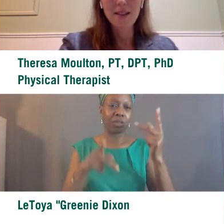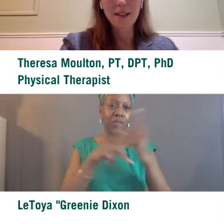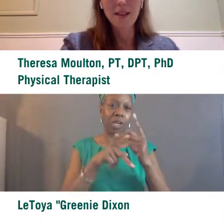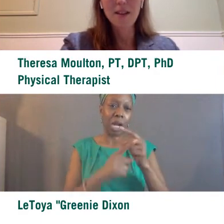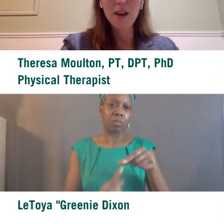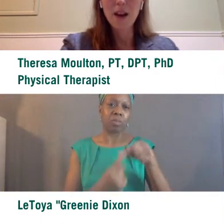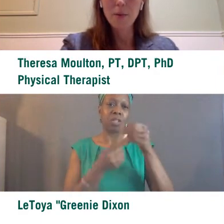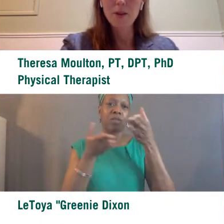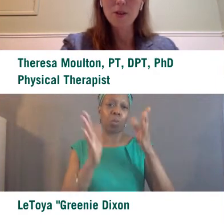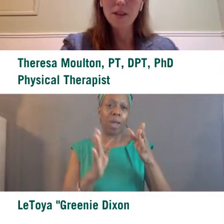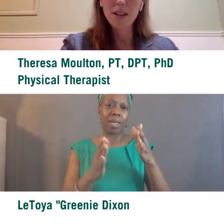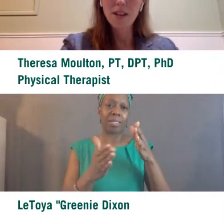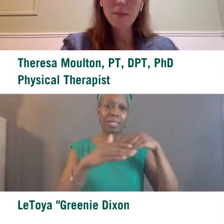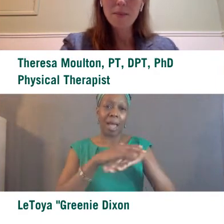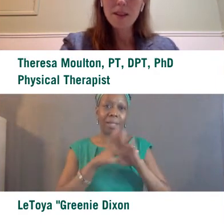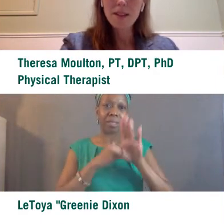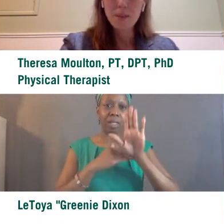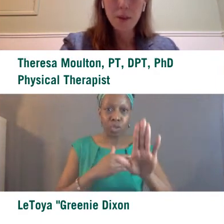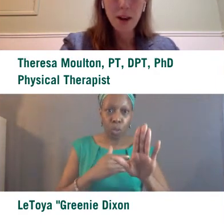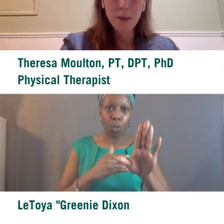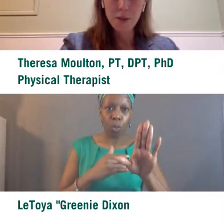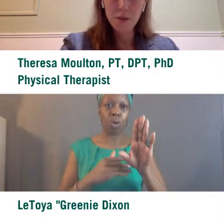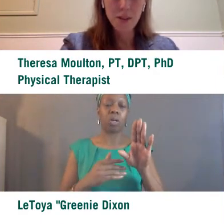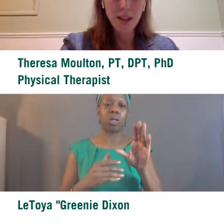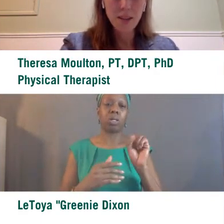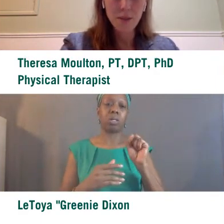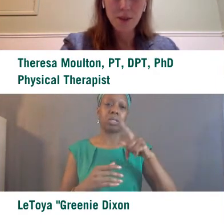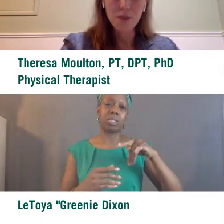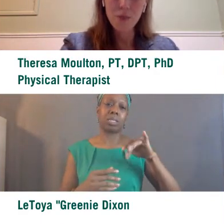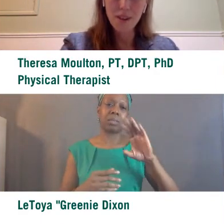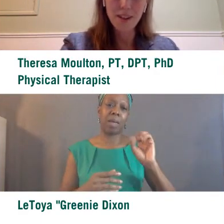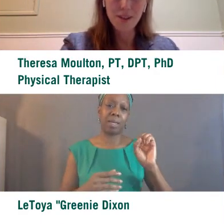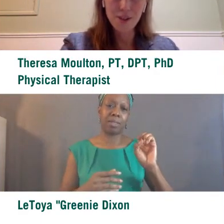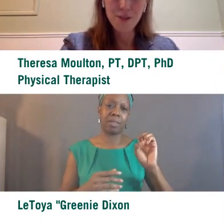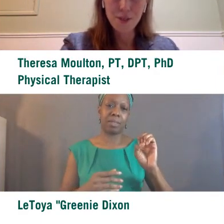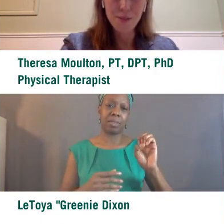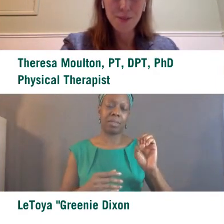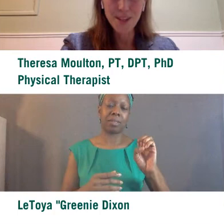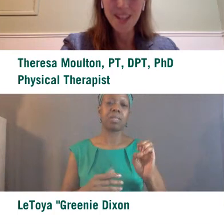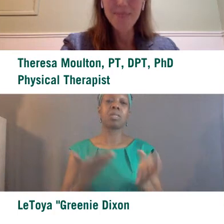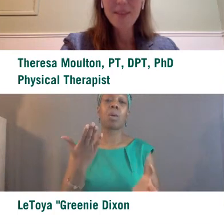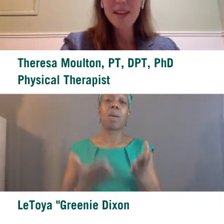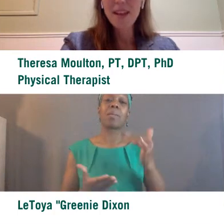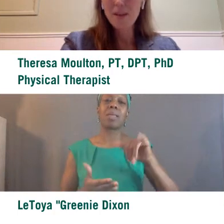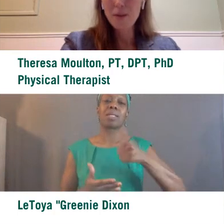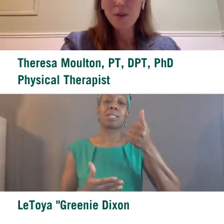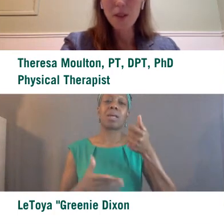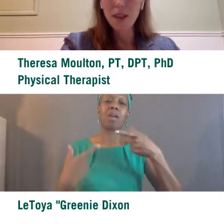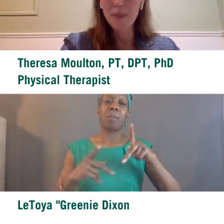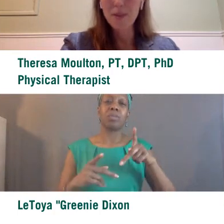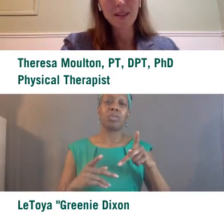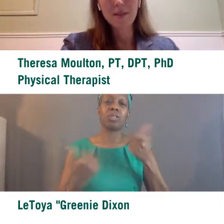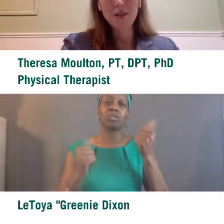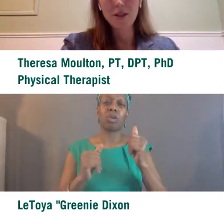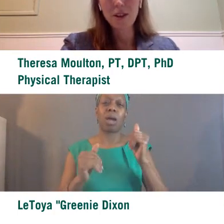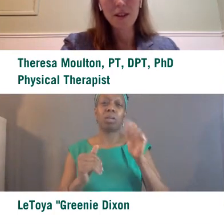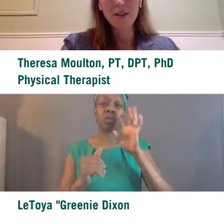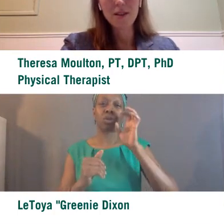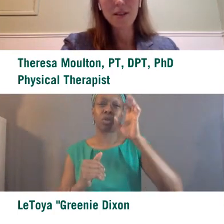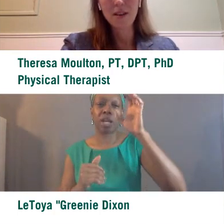as another opportunity to perhaps create what you want in your own community if you don't happen to live in Chicago